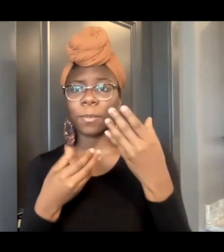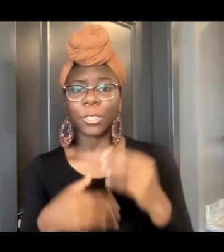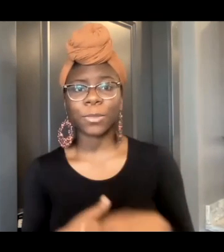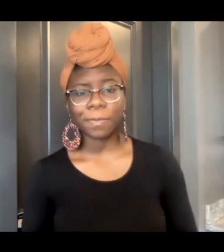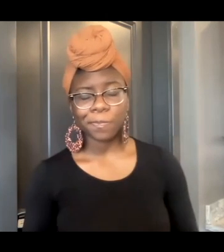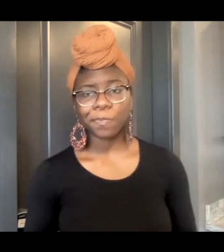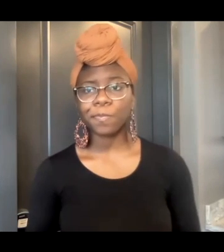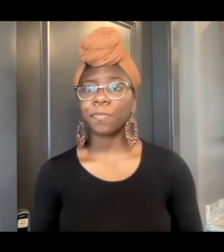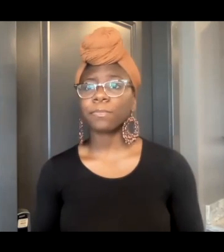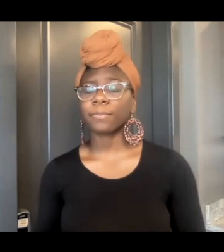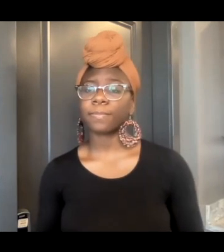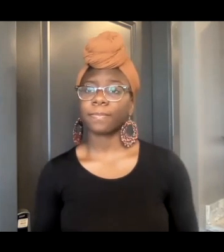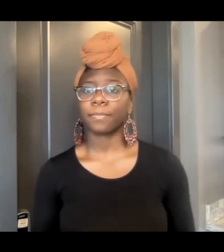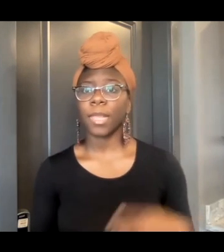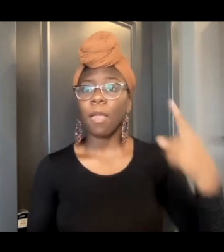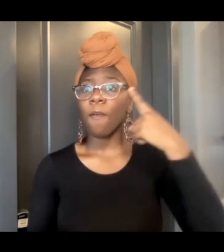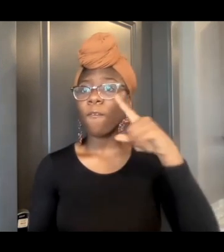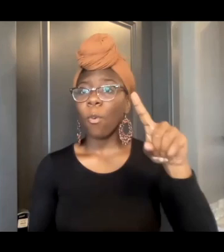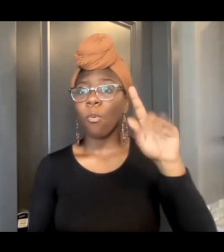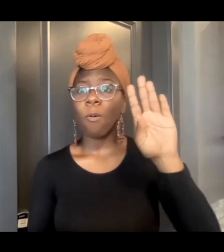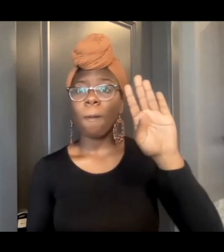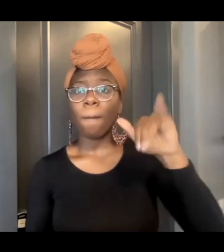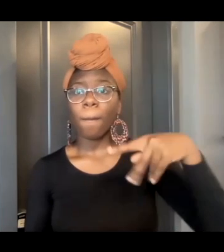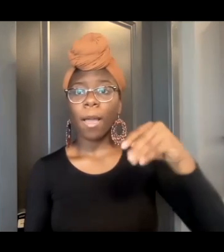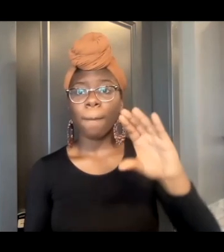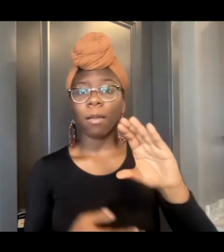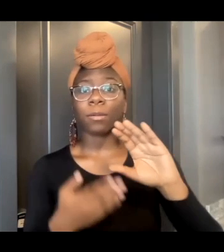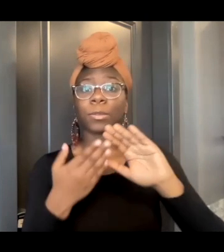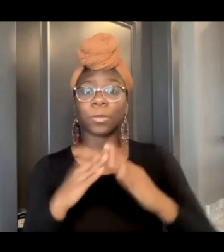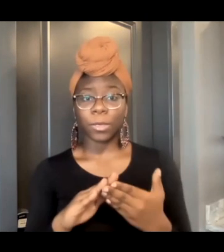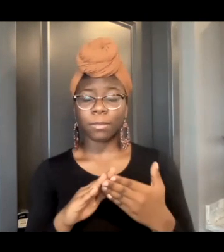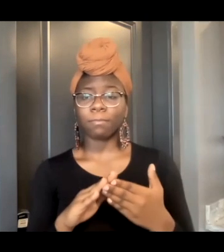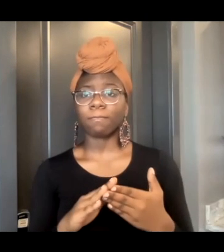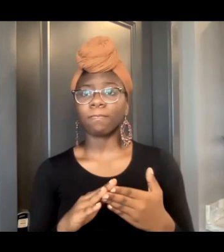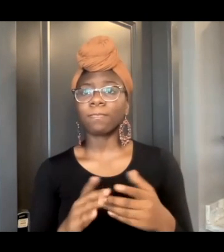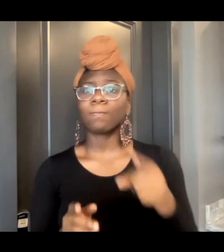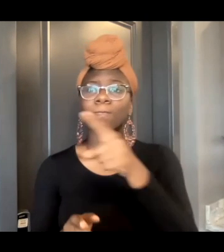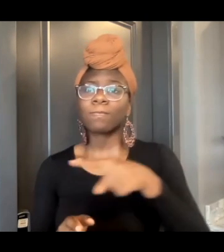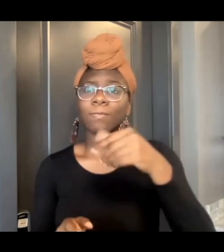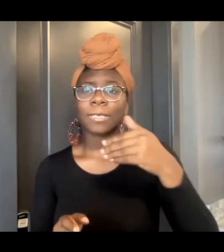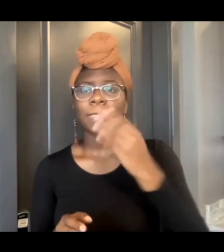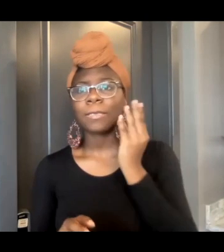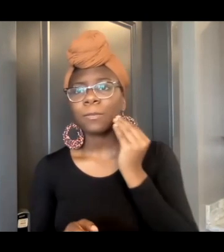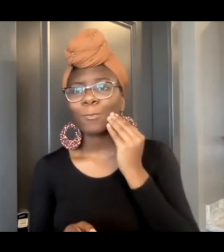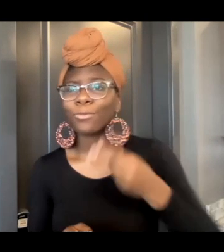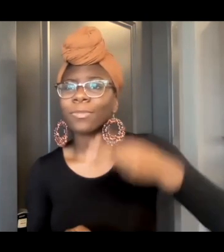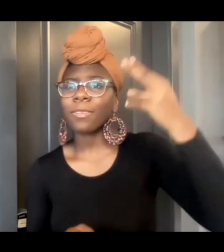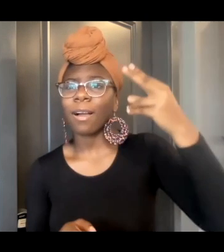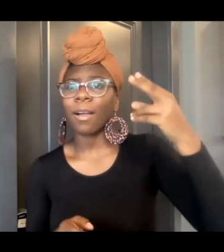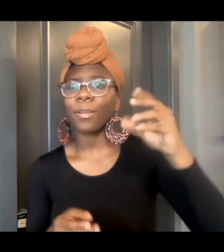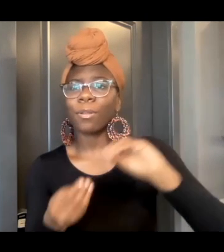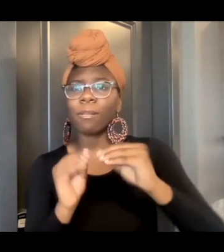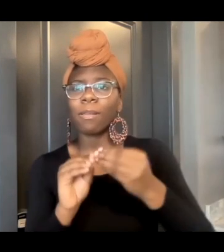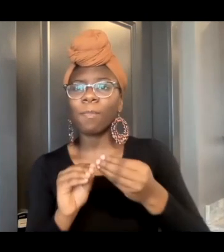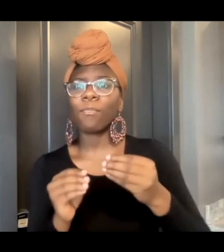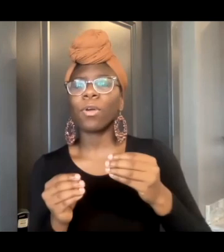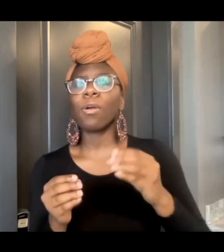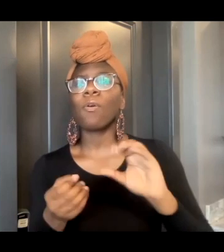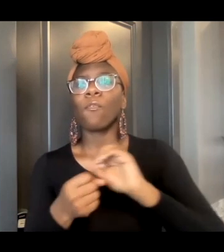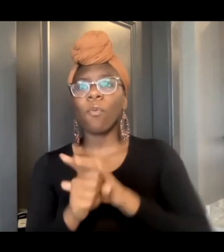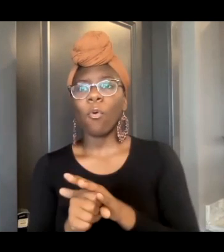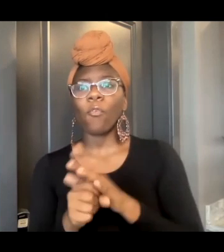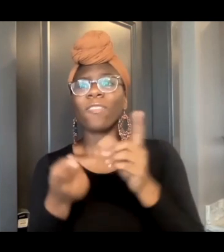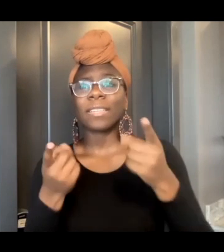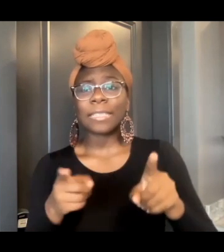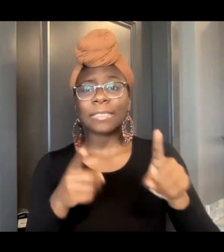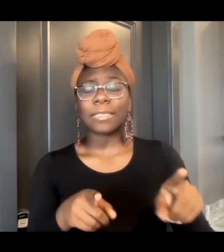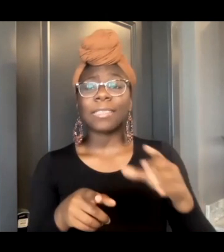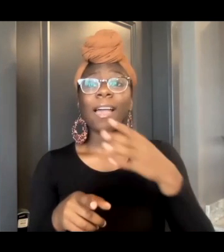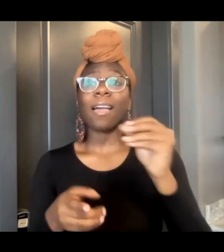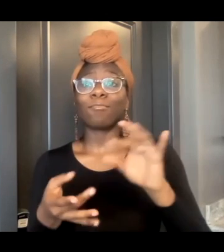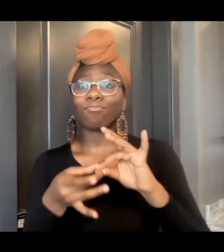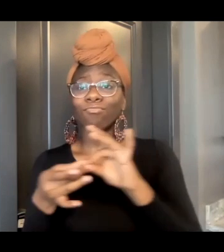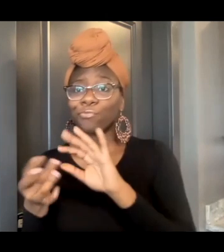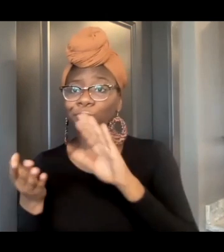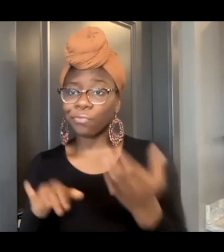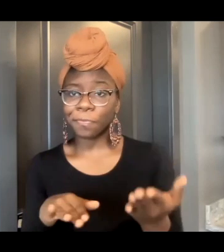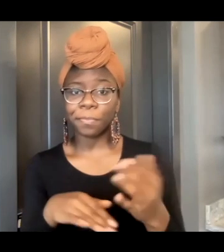For the BIPOC community: They've experienced higher number of COVID-19 cases and related deaths